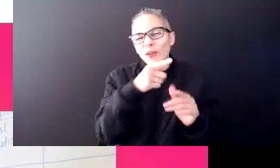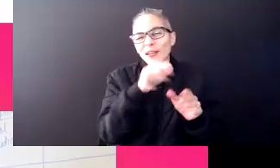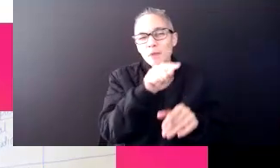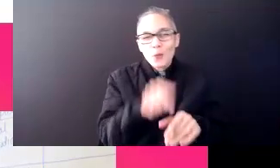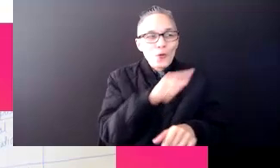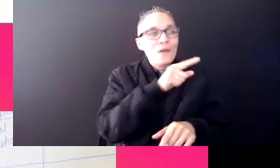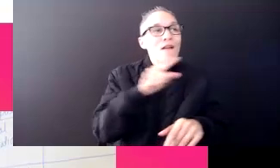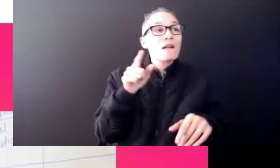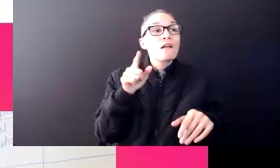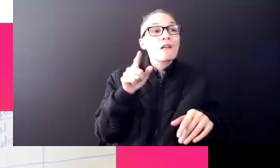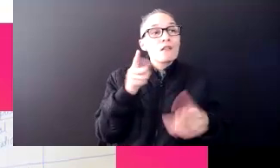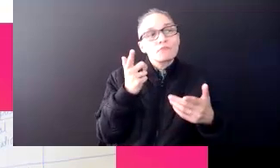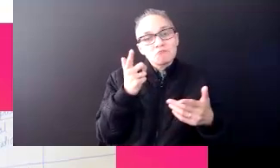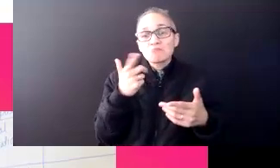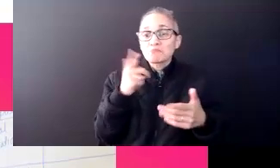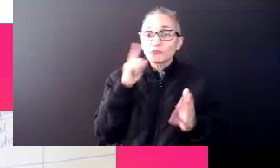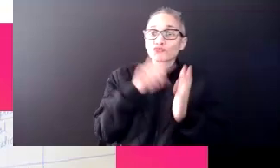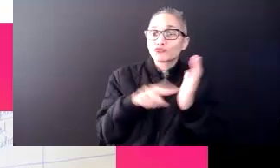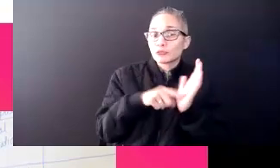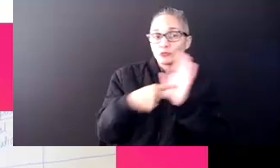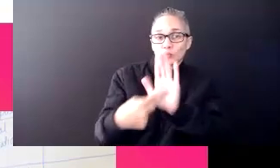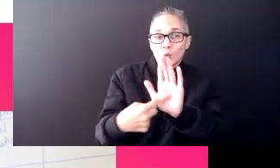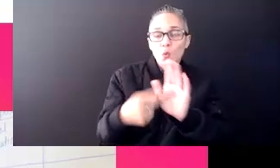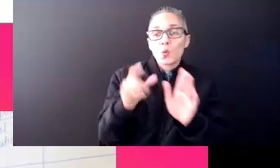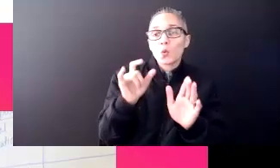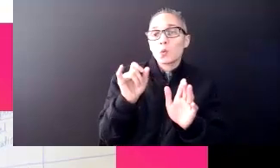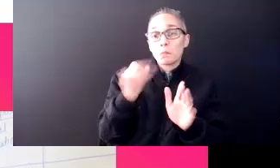there's also some research that shows that there are better outcomes.